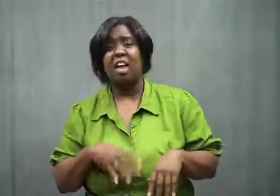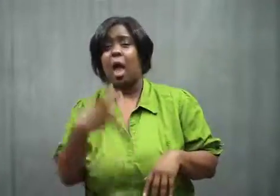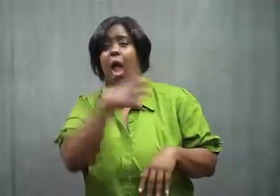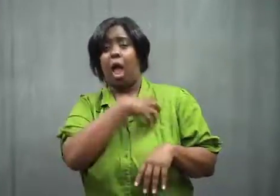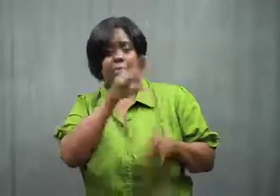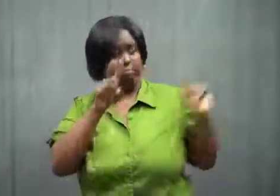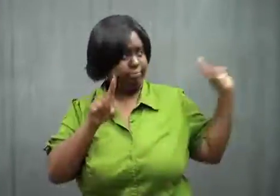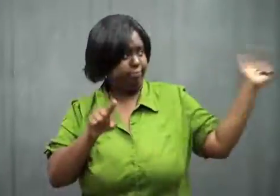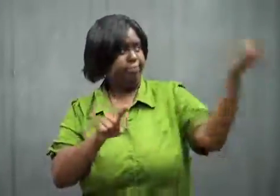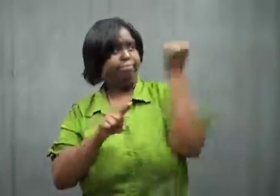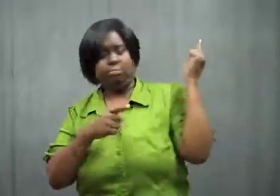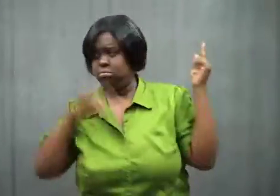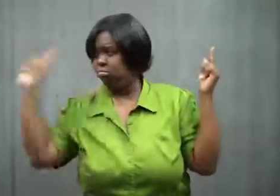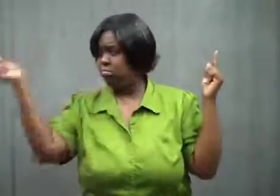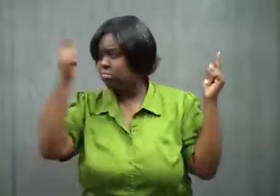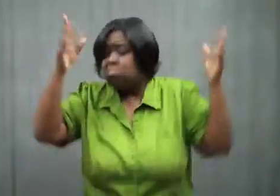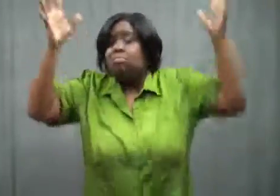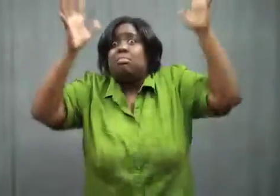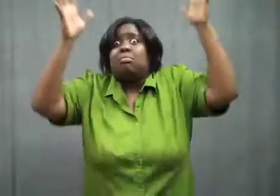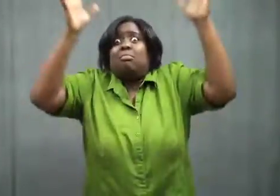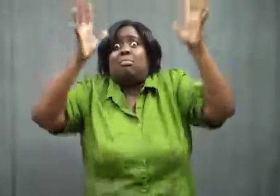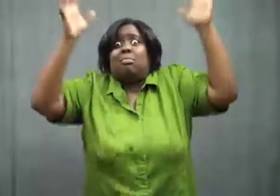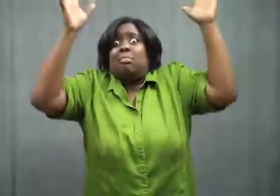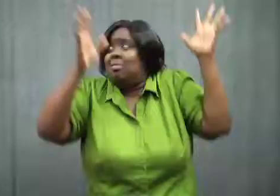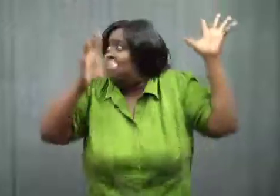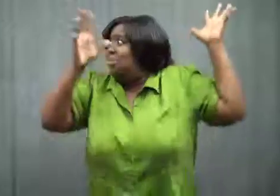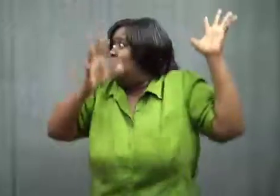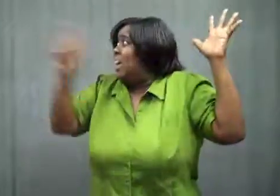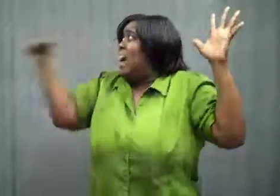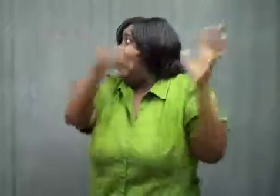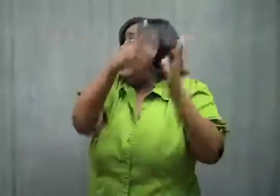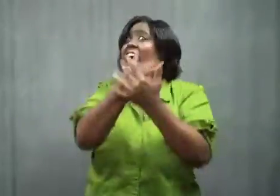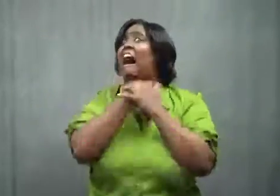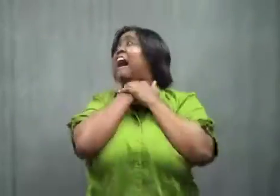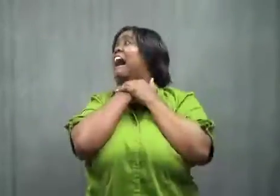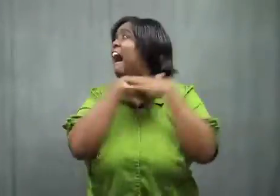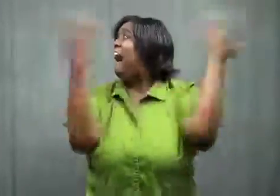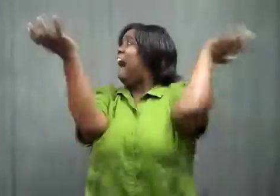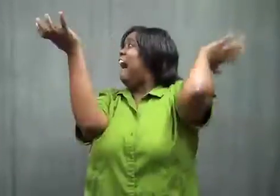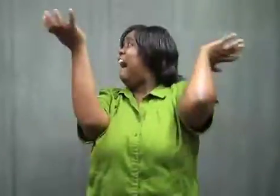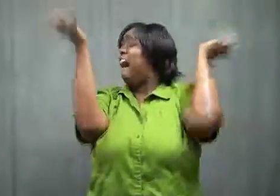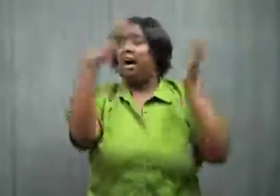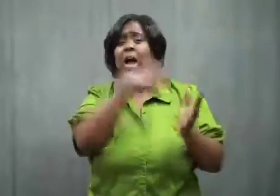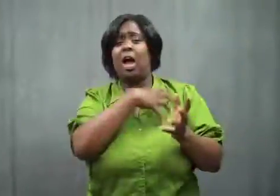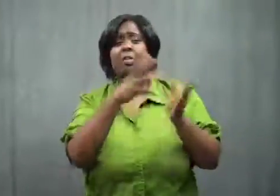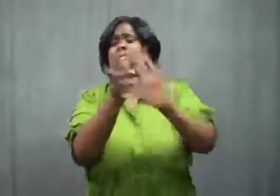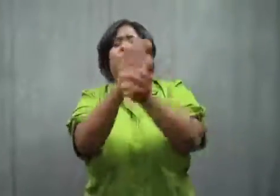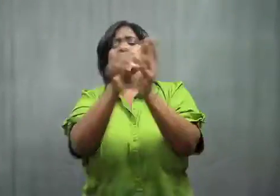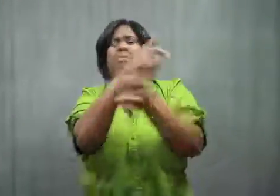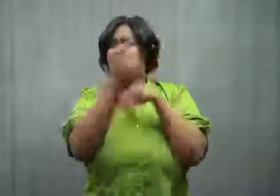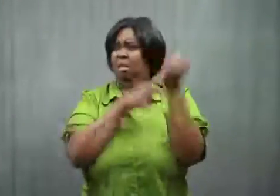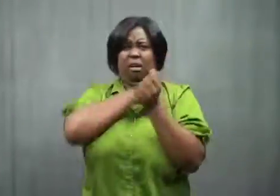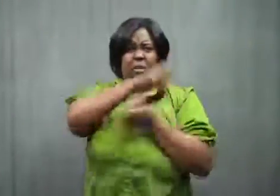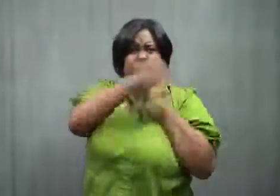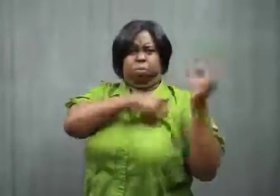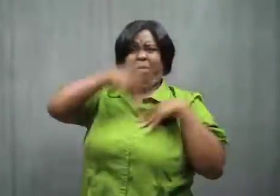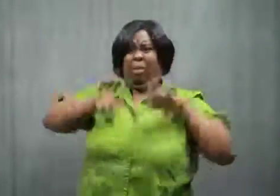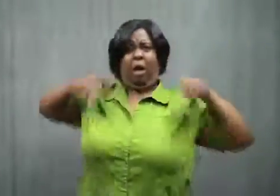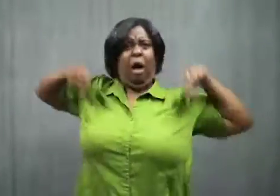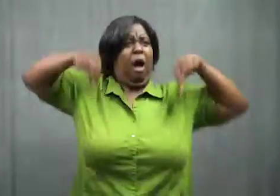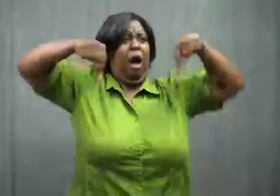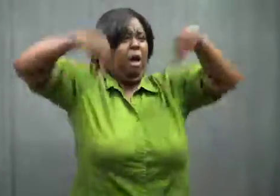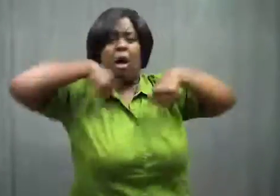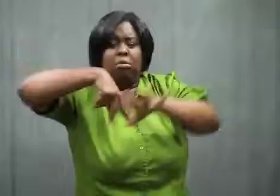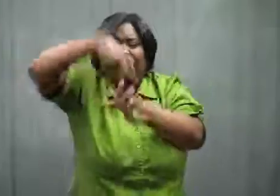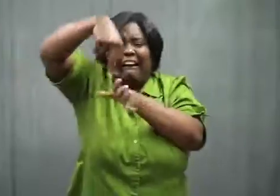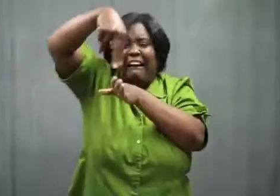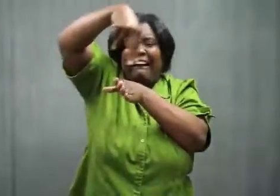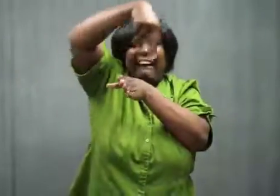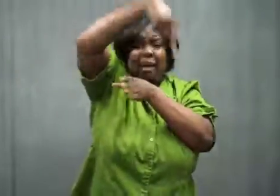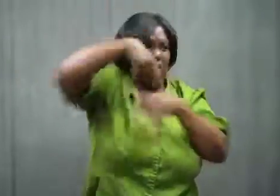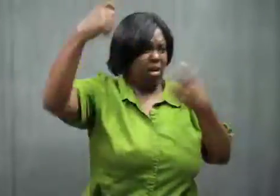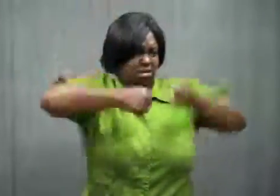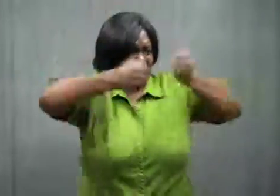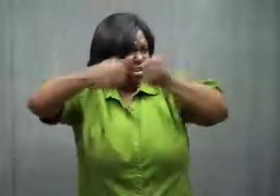Cops came up on both sides of the car. I gestured the guy was trying to kill me for some reason!